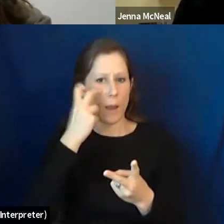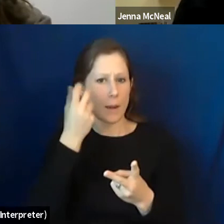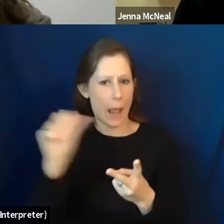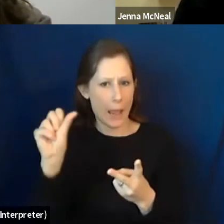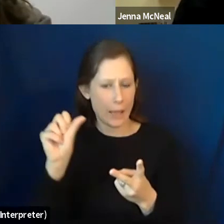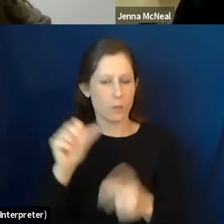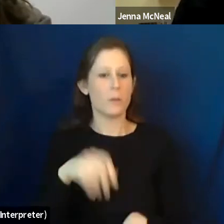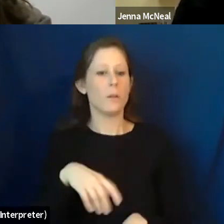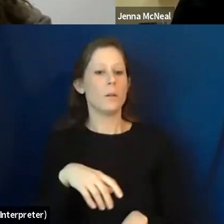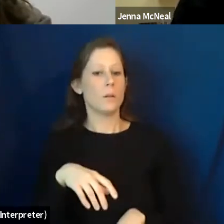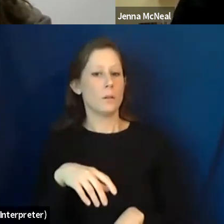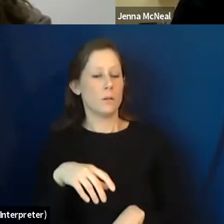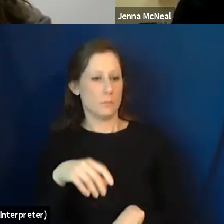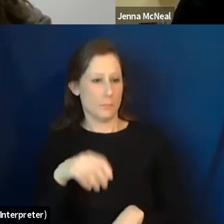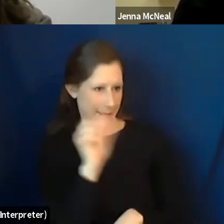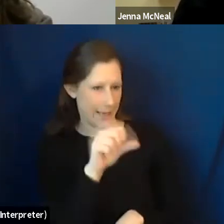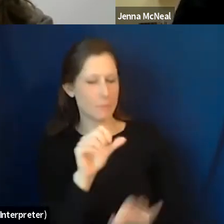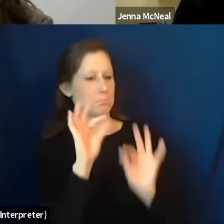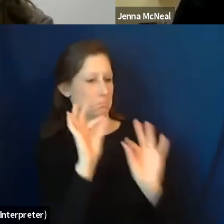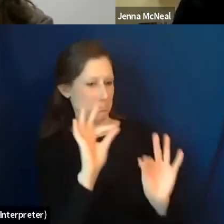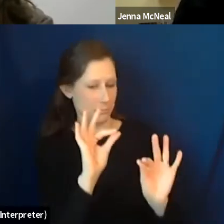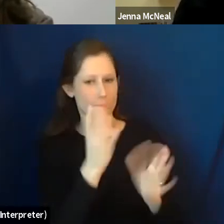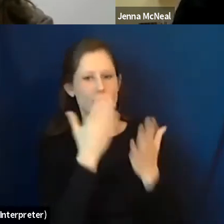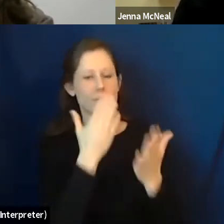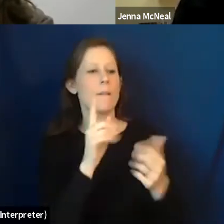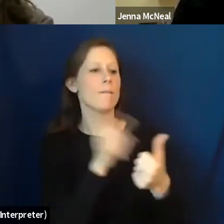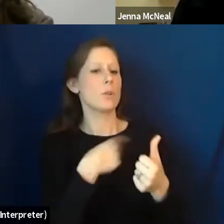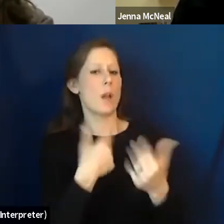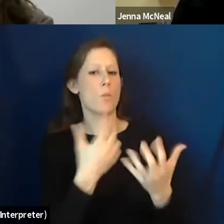in the you know in the moment that we're talking with that we're doing this ode to technology